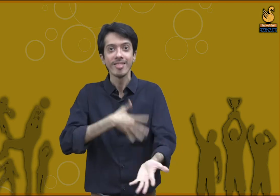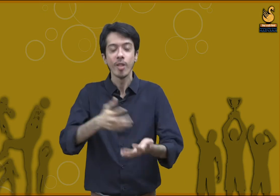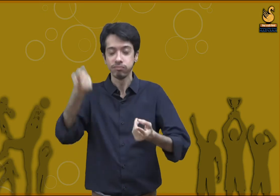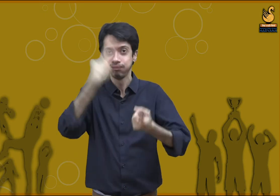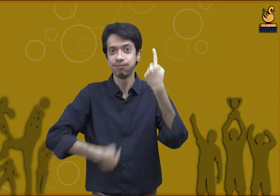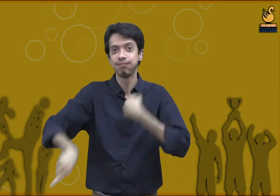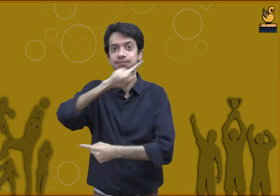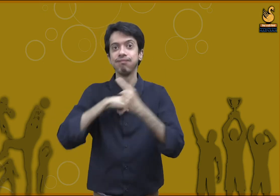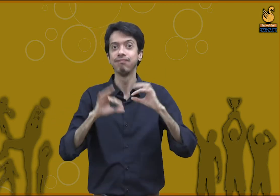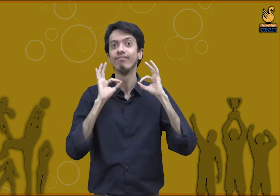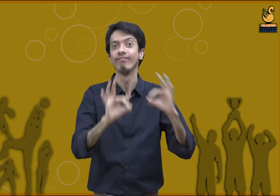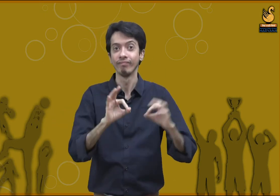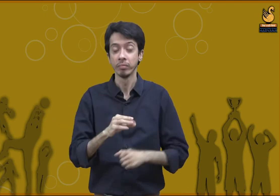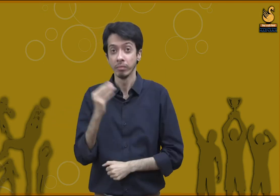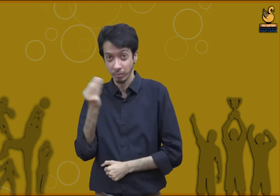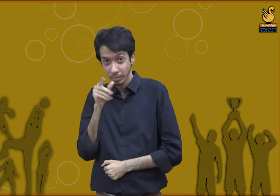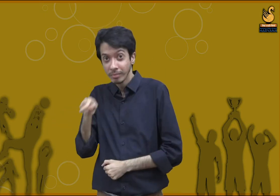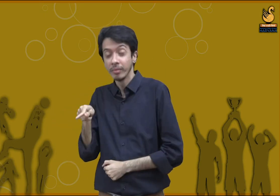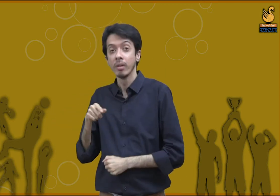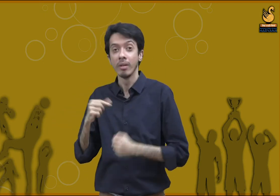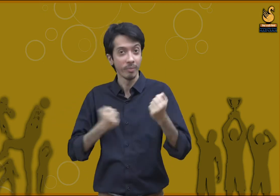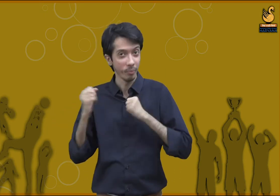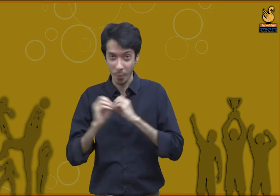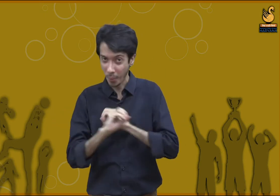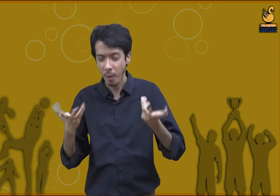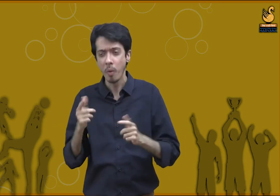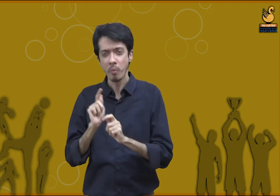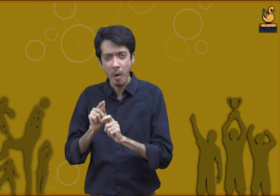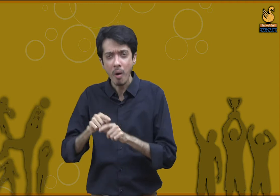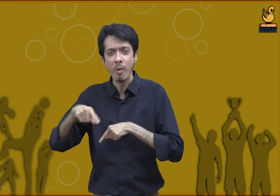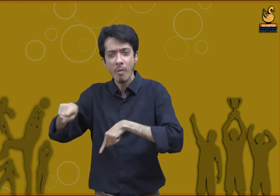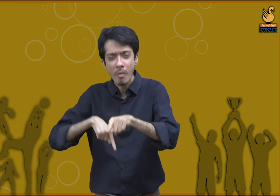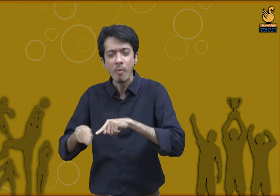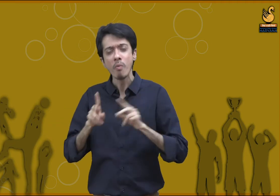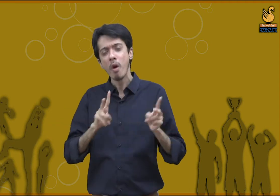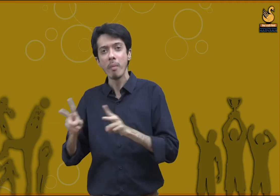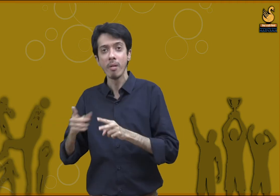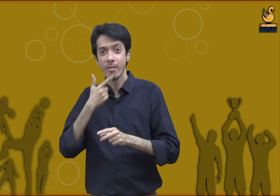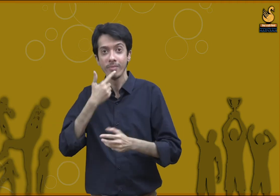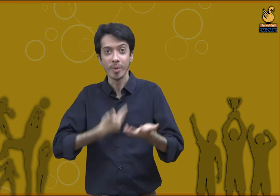boost our blood flow and if the body is not engaged in doing more physical activities